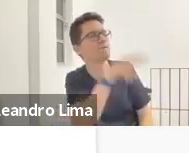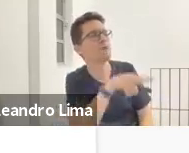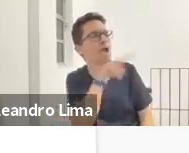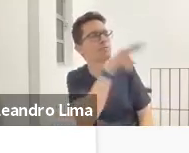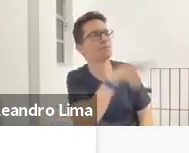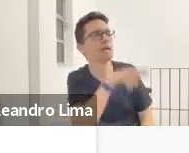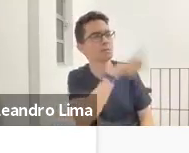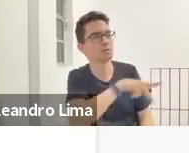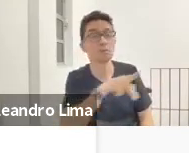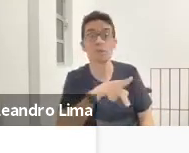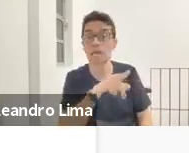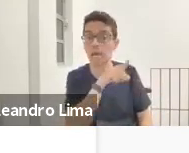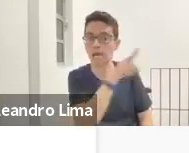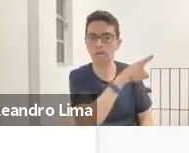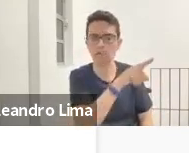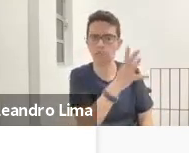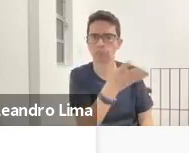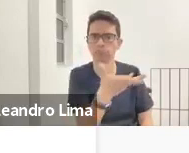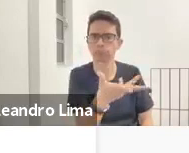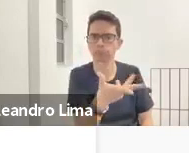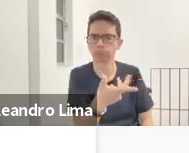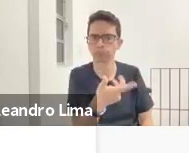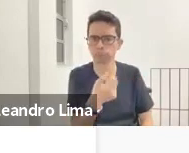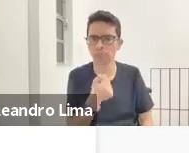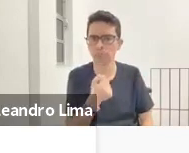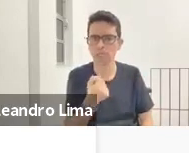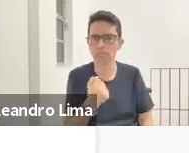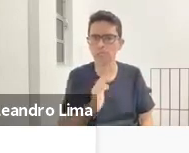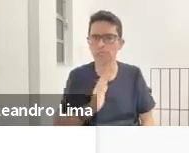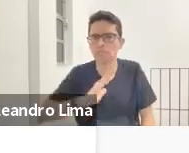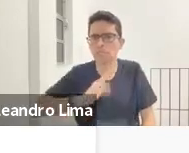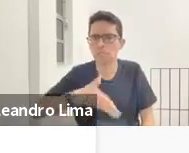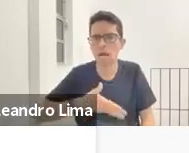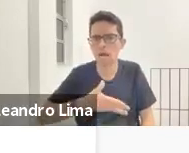teacher that has a program.